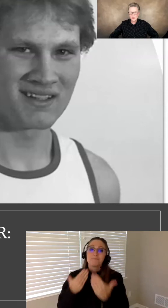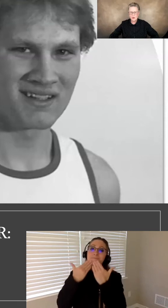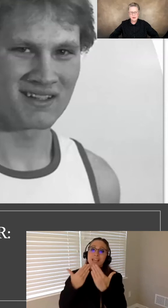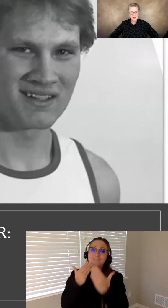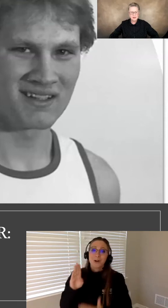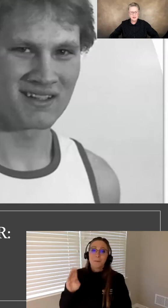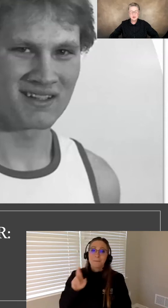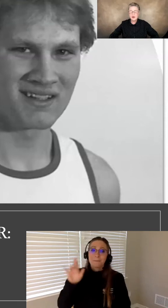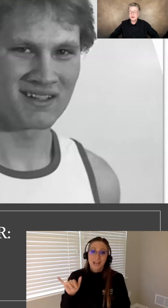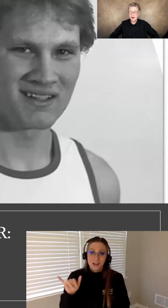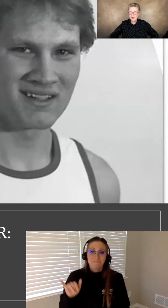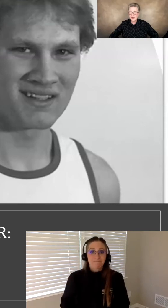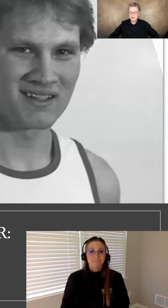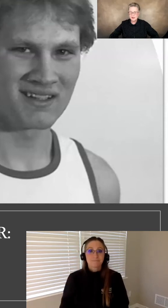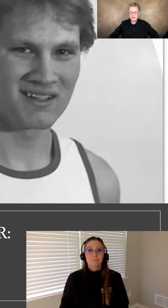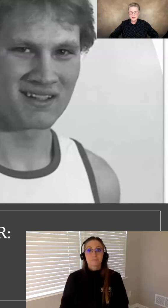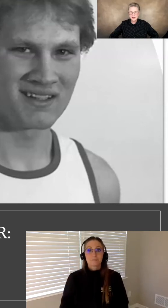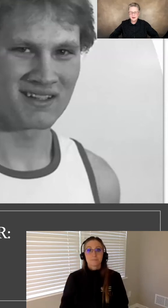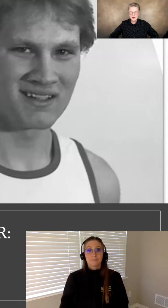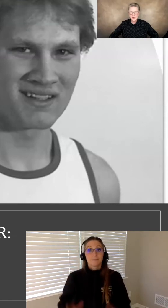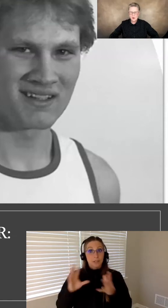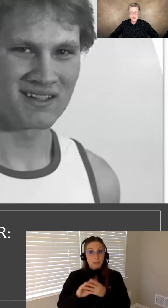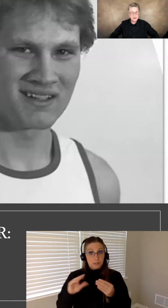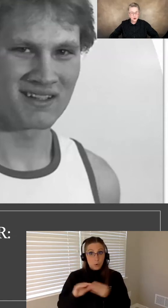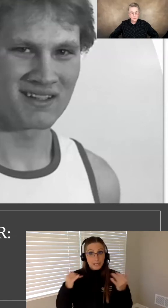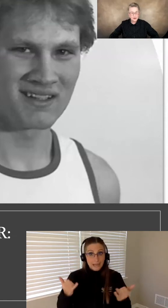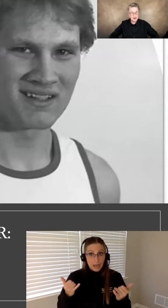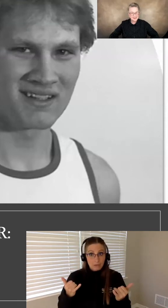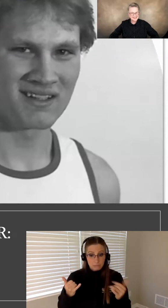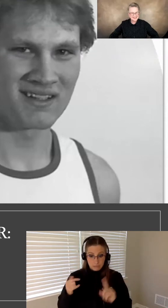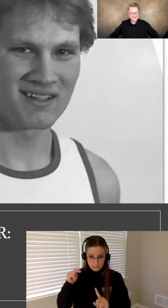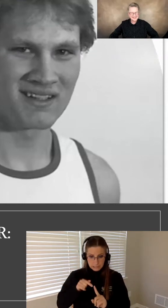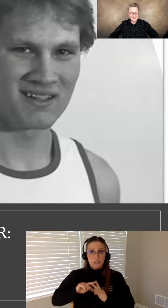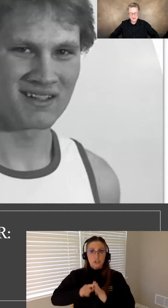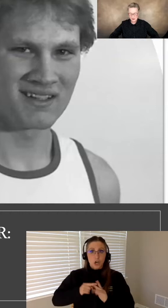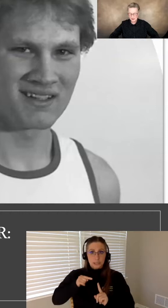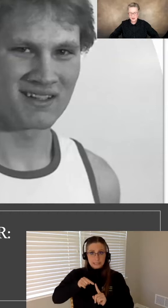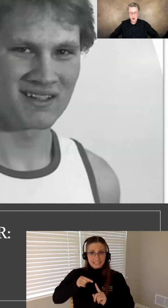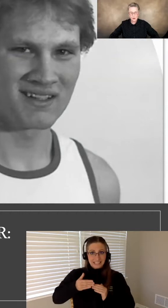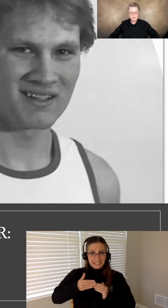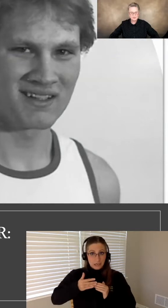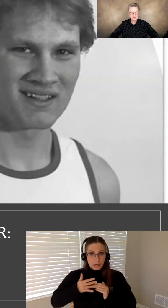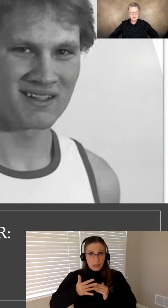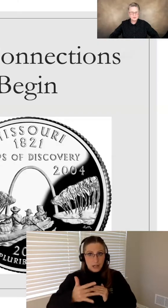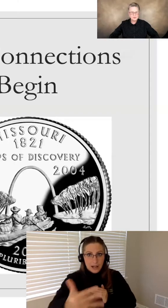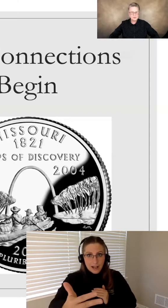and so the story now is where does it go from here so let's go